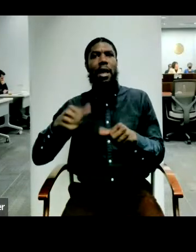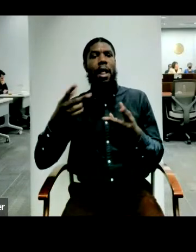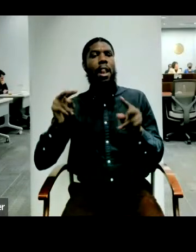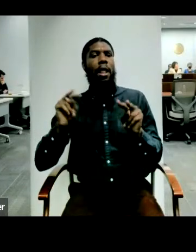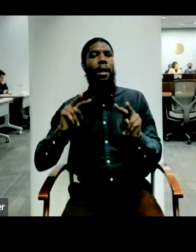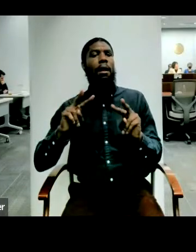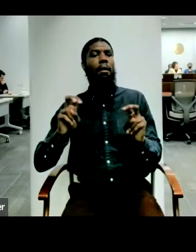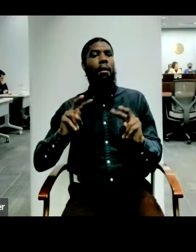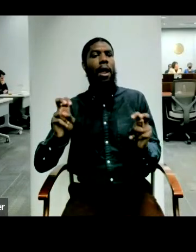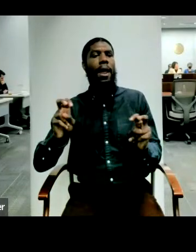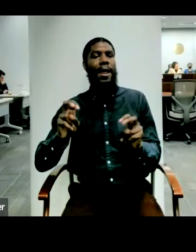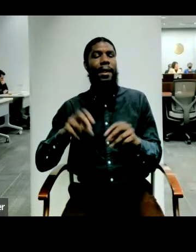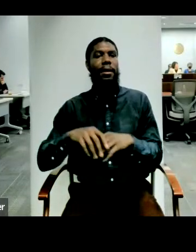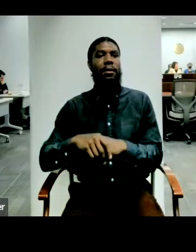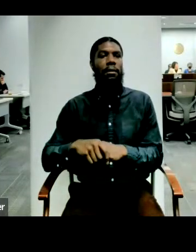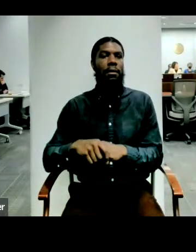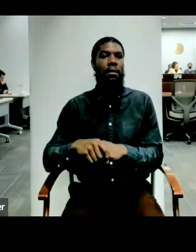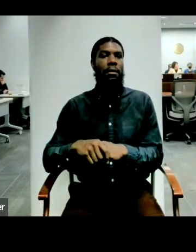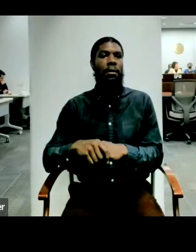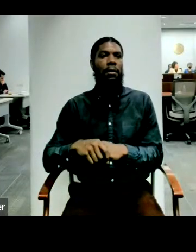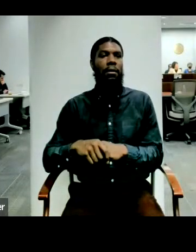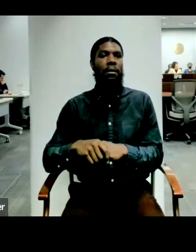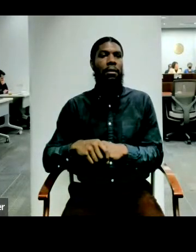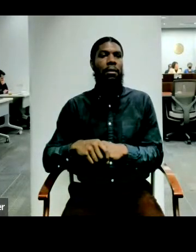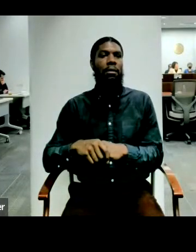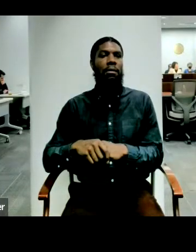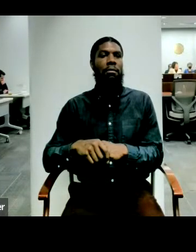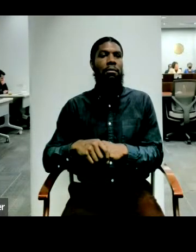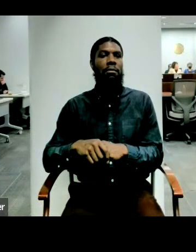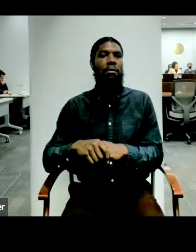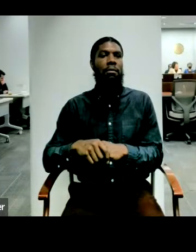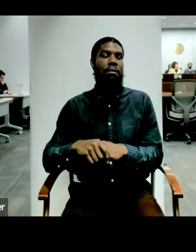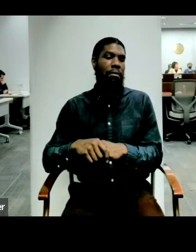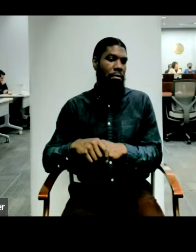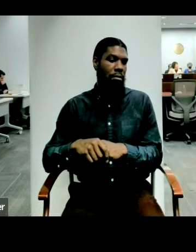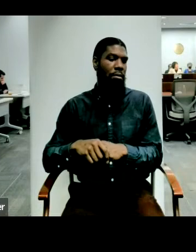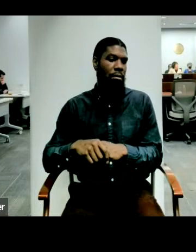where it's really not something that we can expect the, you know, private plaintiffs